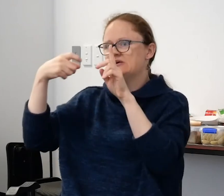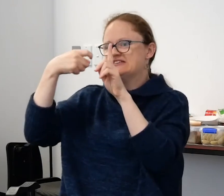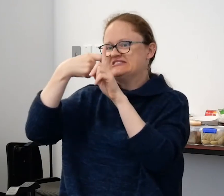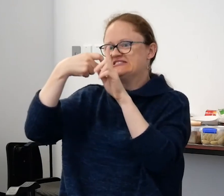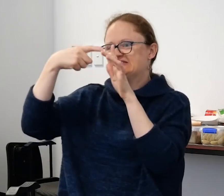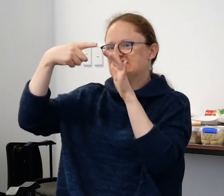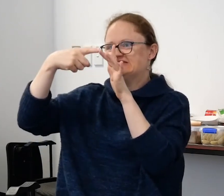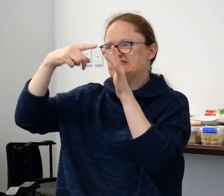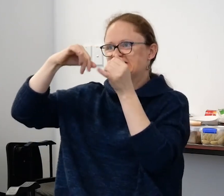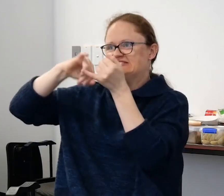Kiss. Keep it short and sweet